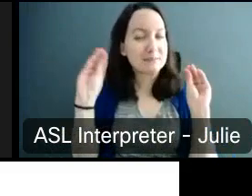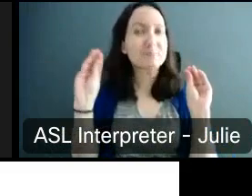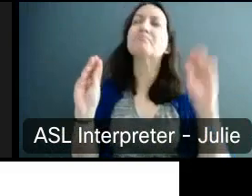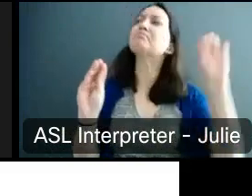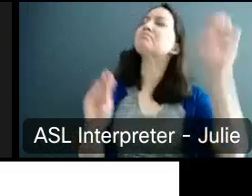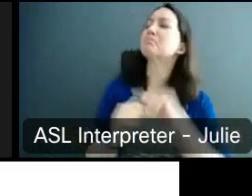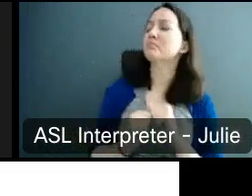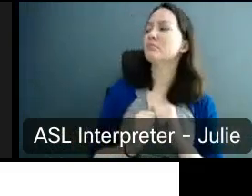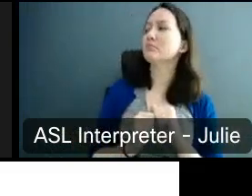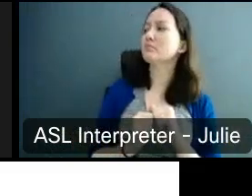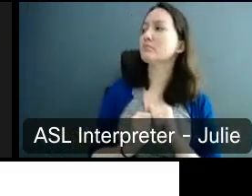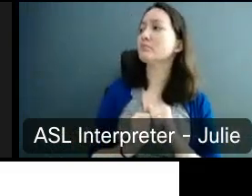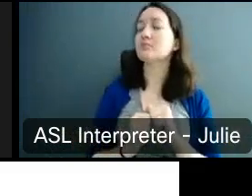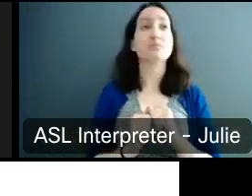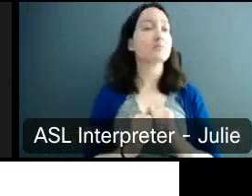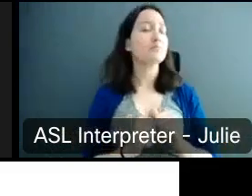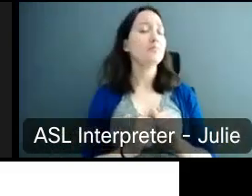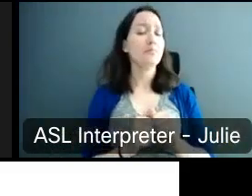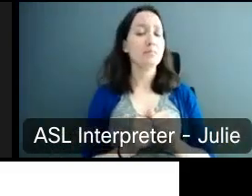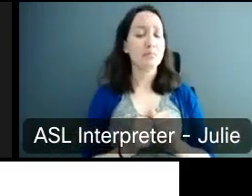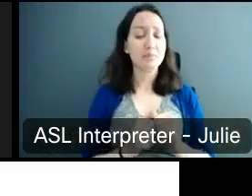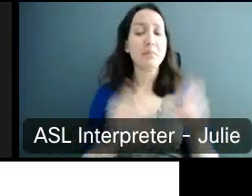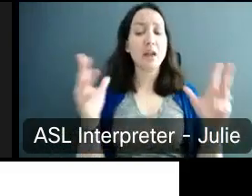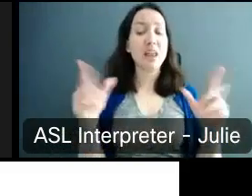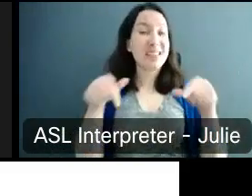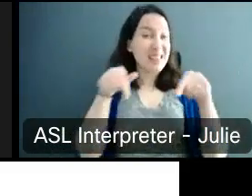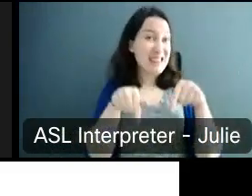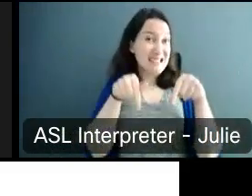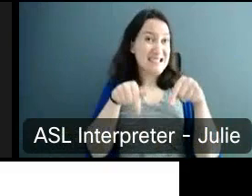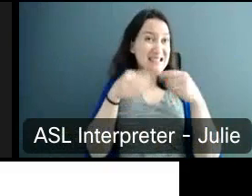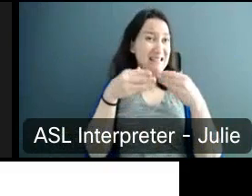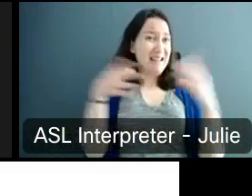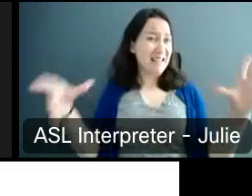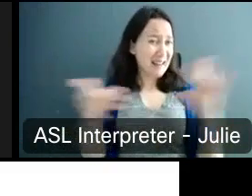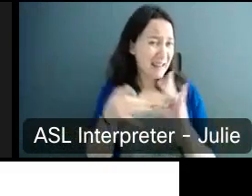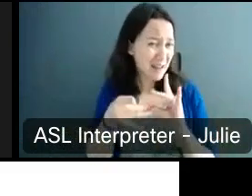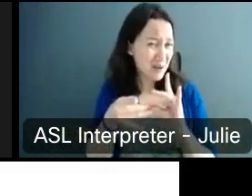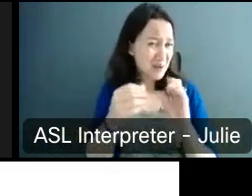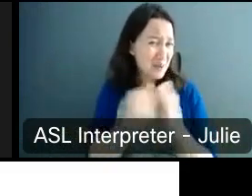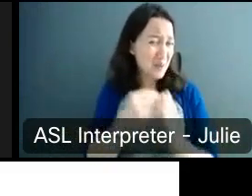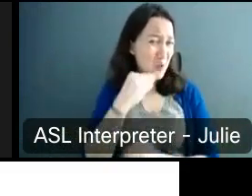So, okay, look so is this. Connected to with the home care that question.